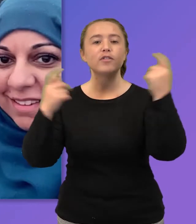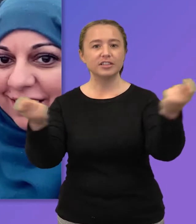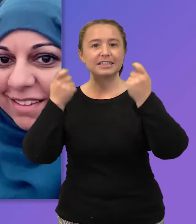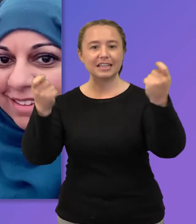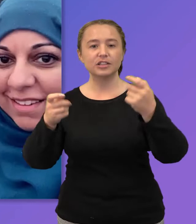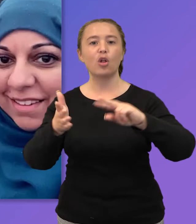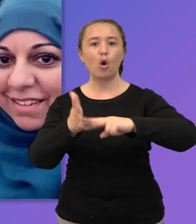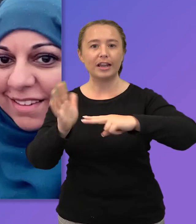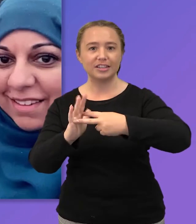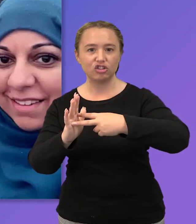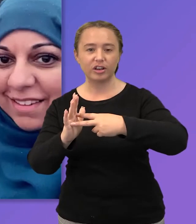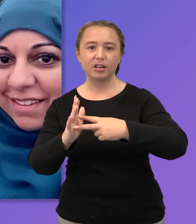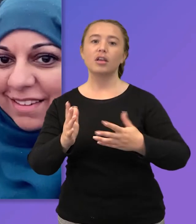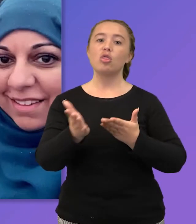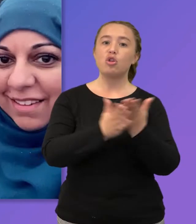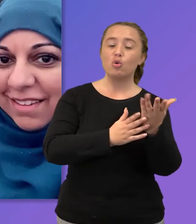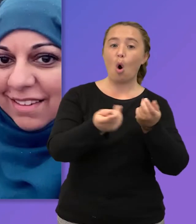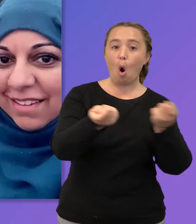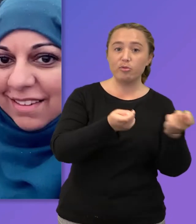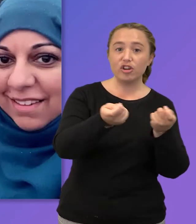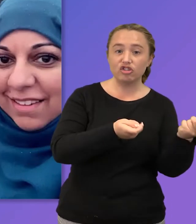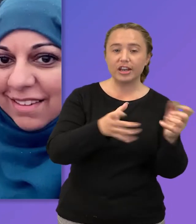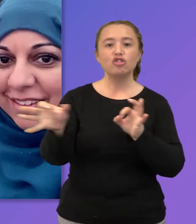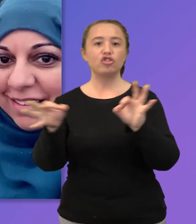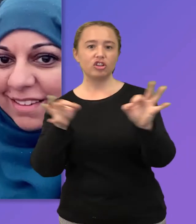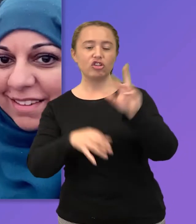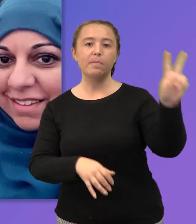the organisation, both operationally and also on a strategic level.